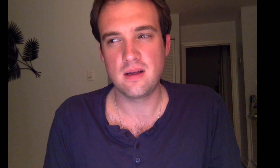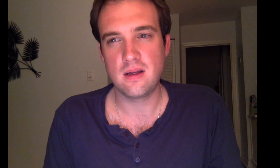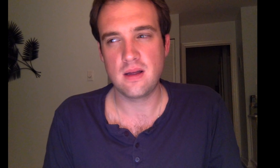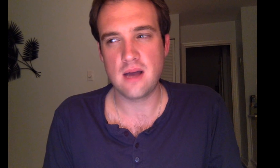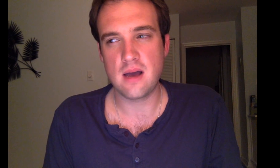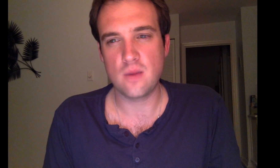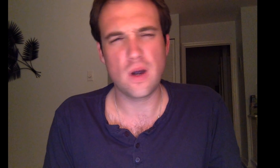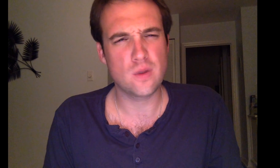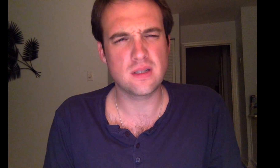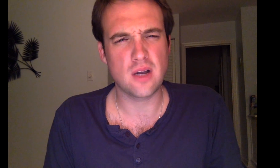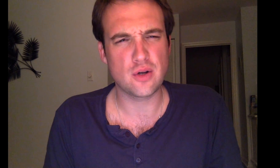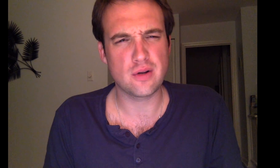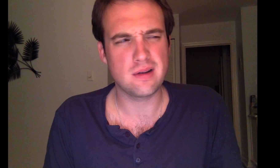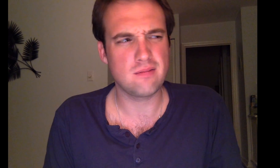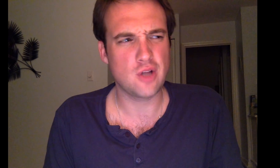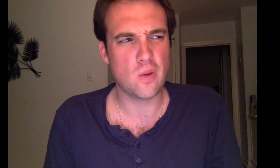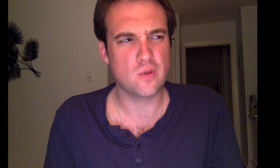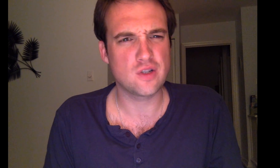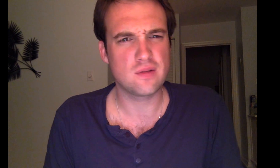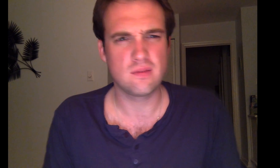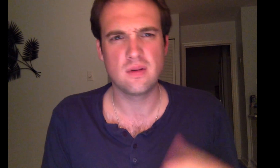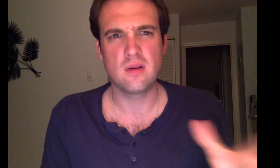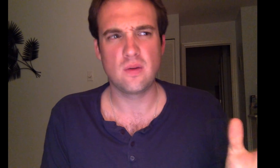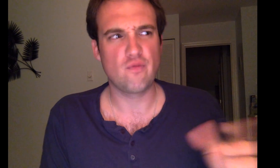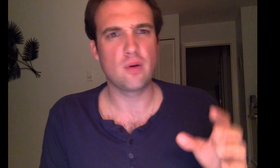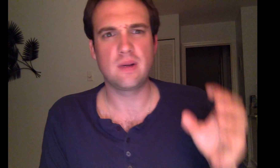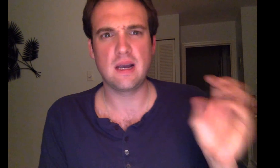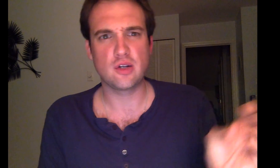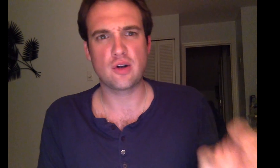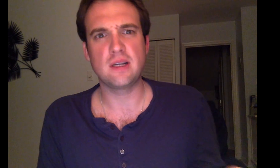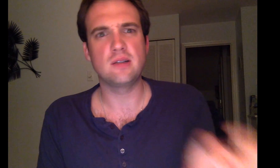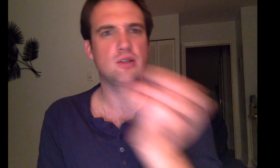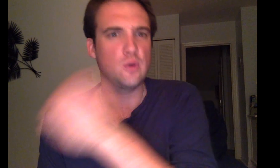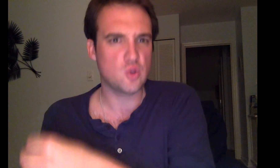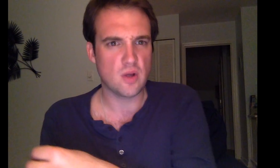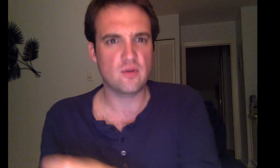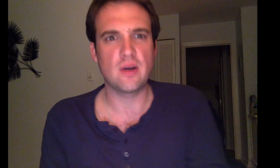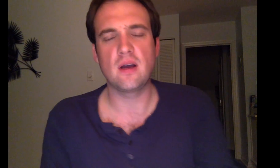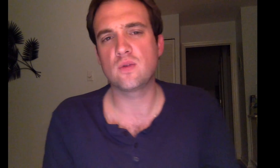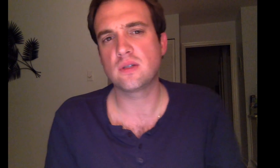When I was younger, I, you know, I was from kindergarten to twelfth grade,